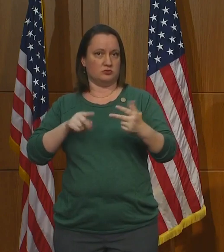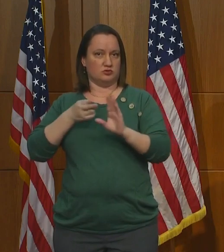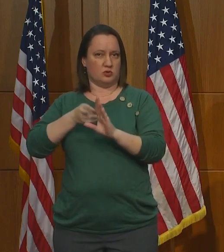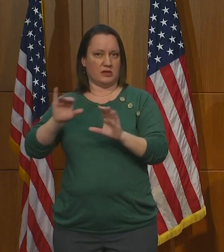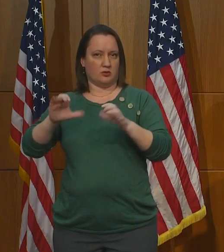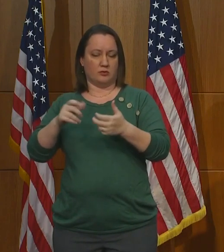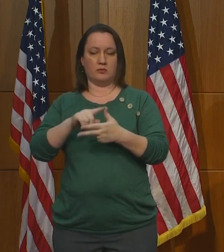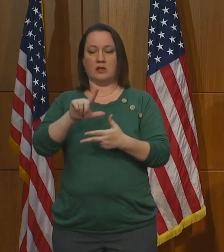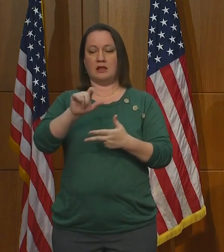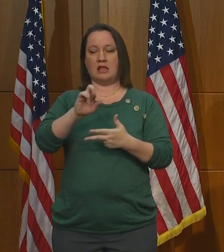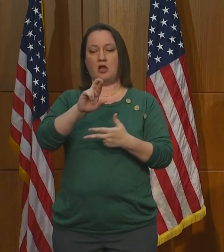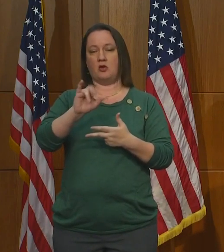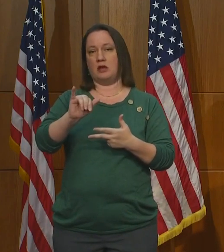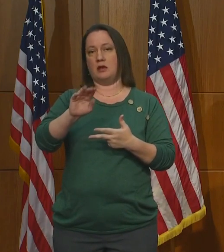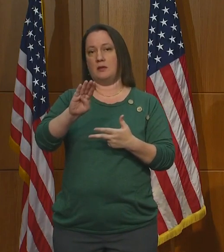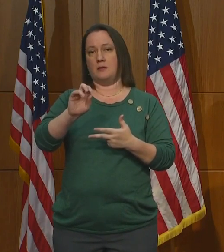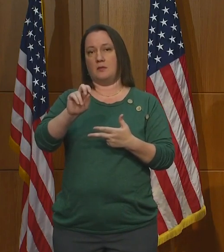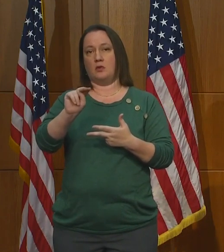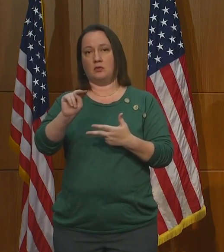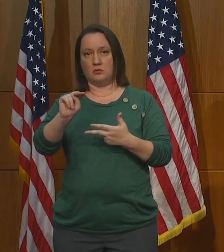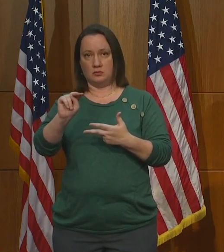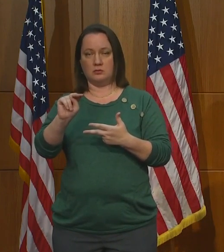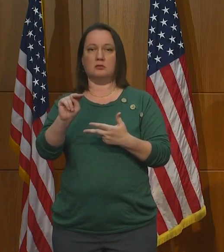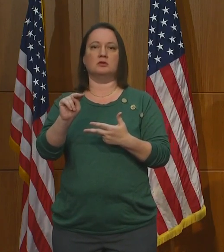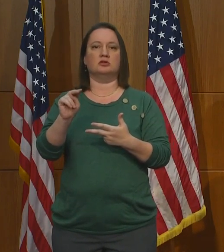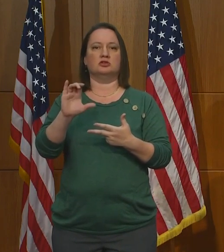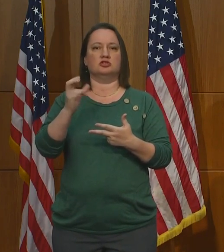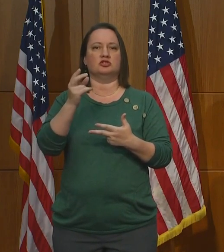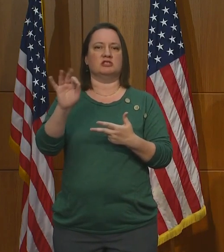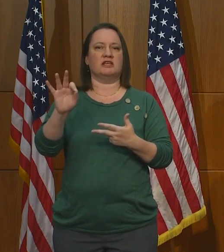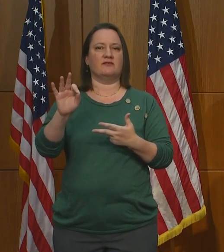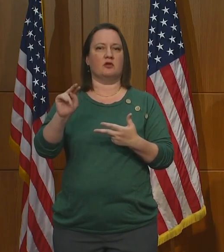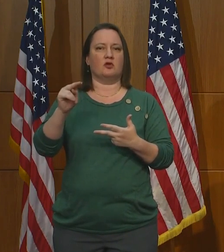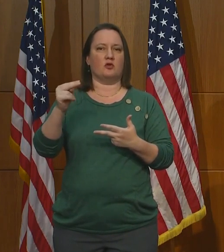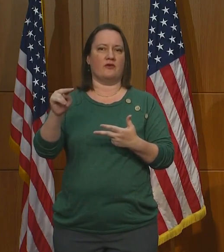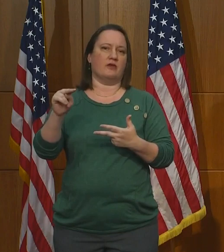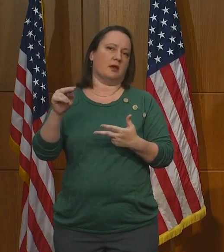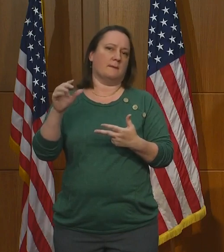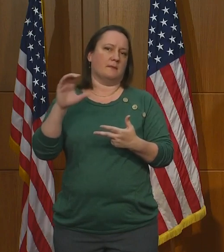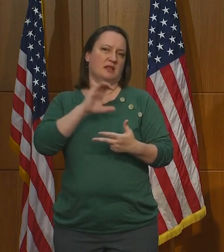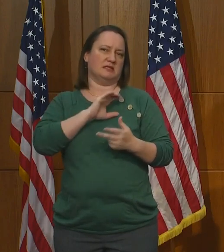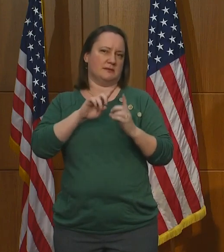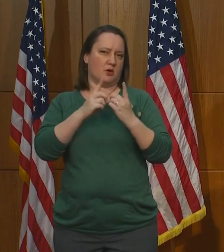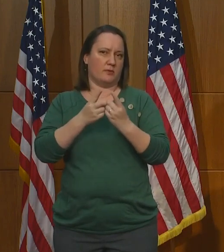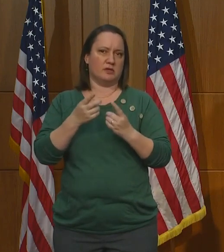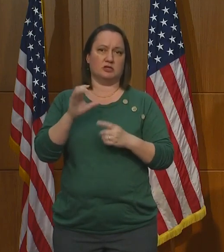REPORTING THE FOLLOWING MEMBERS. CHIEF LARRY BERMAN WHO IS CHIEF